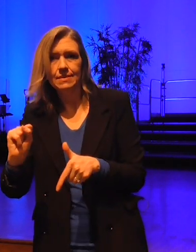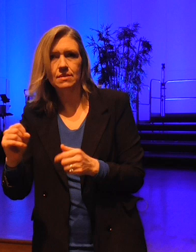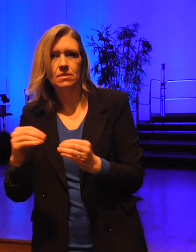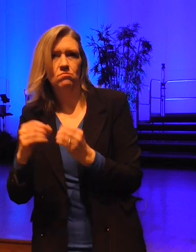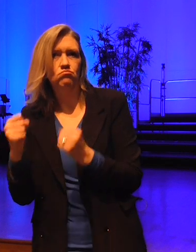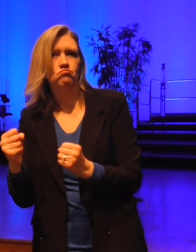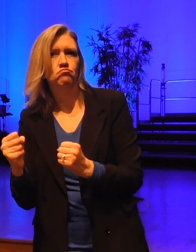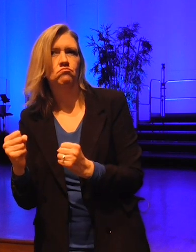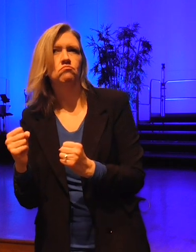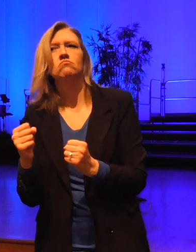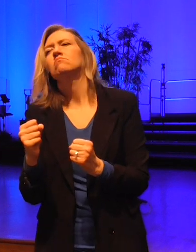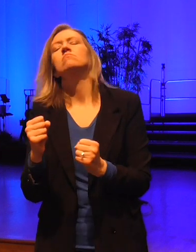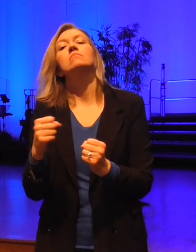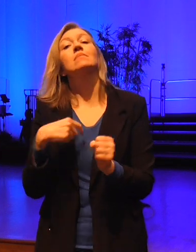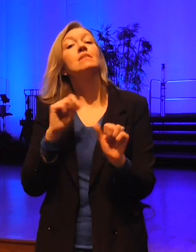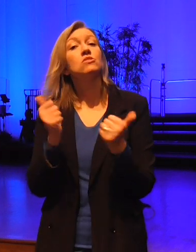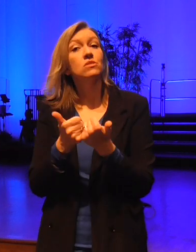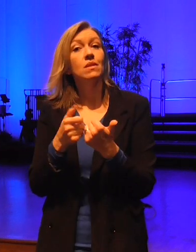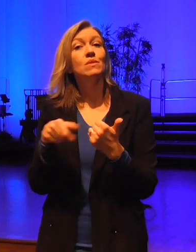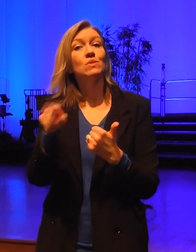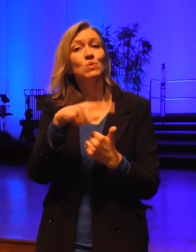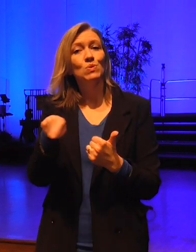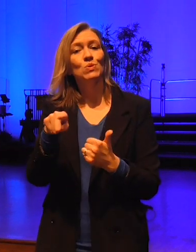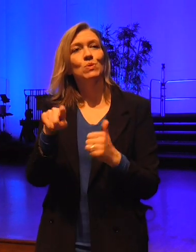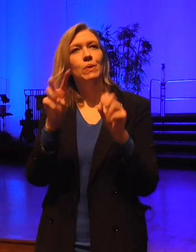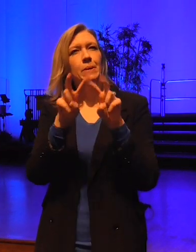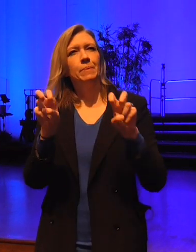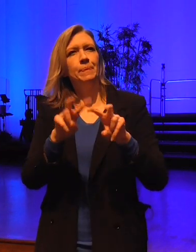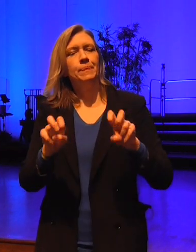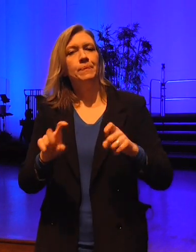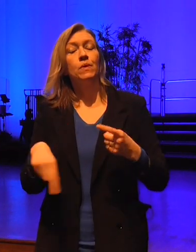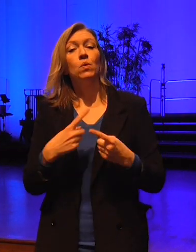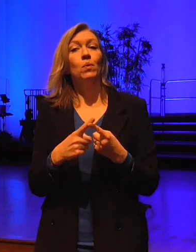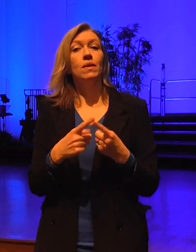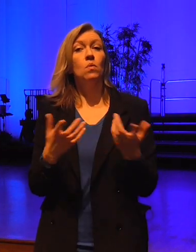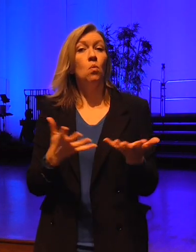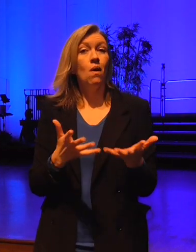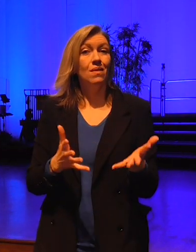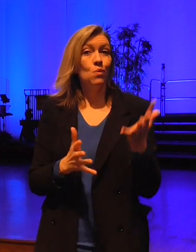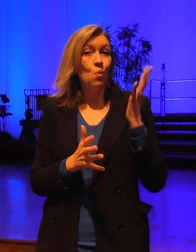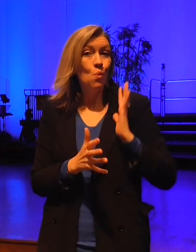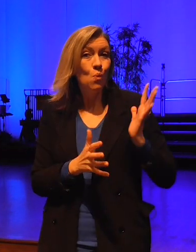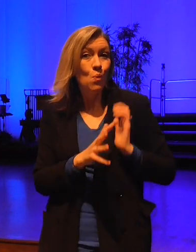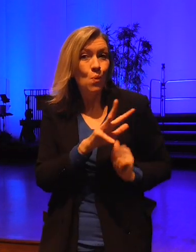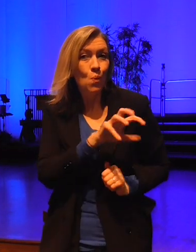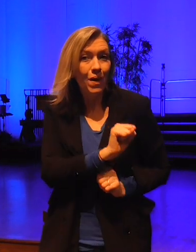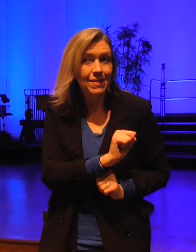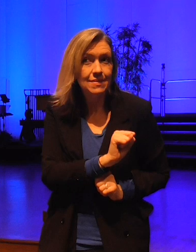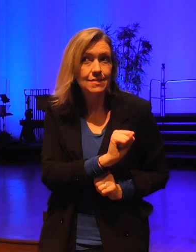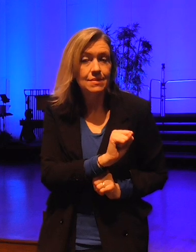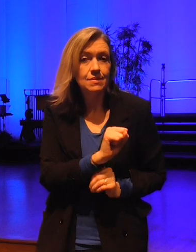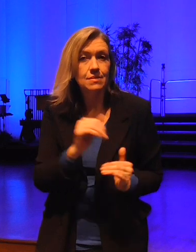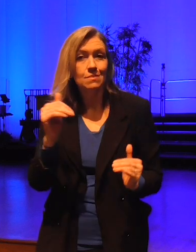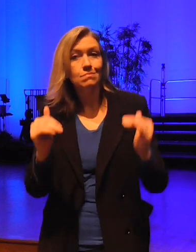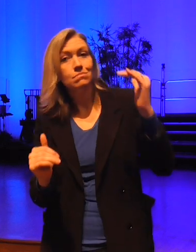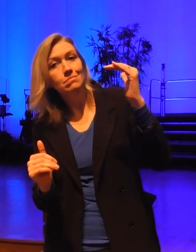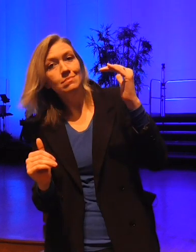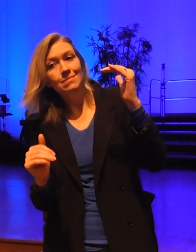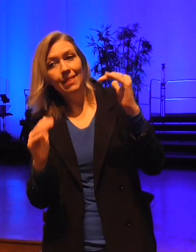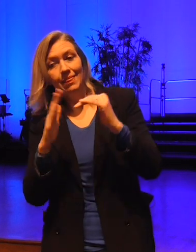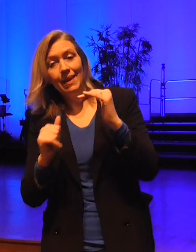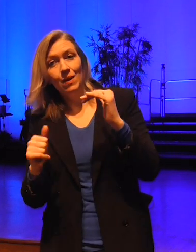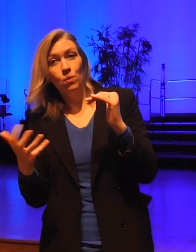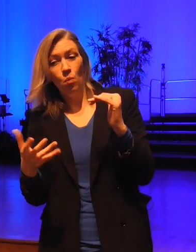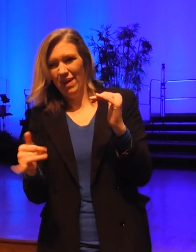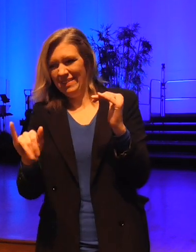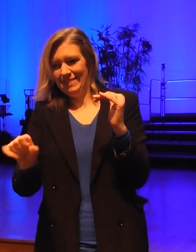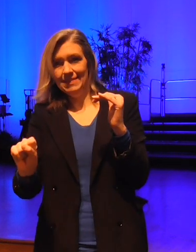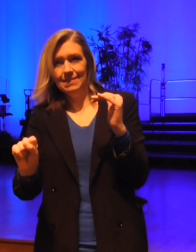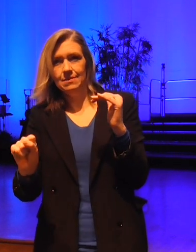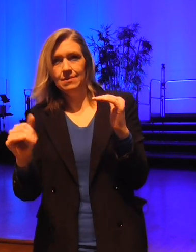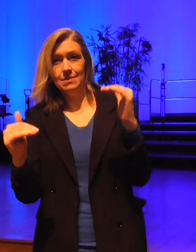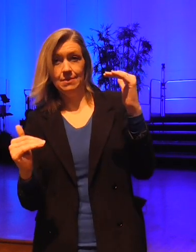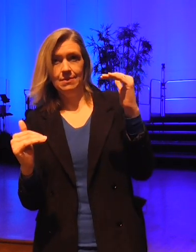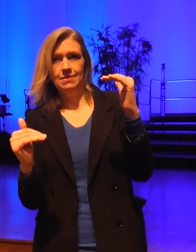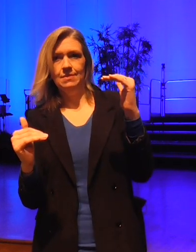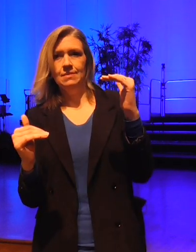challenge you to look at is when the what what is outweigh but what is is that you're out of touch